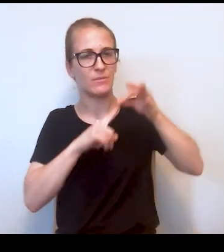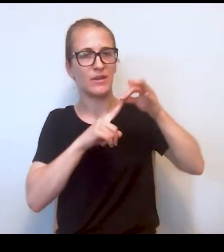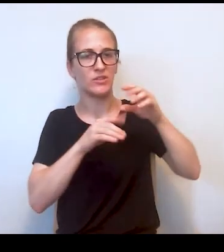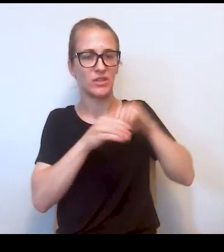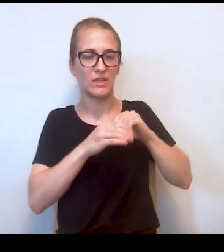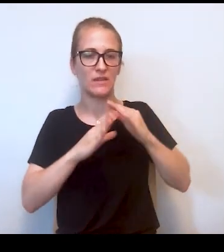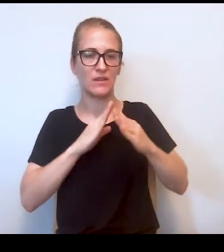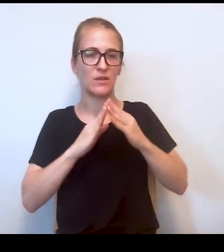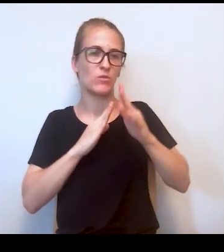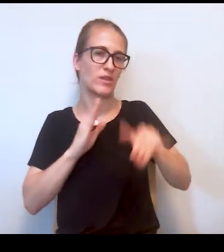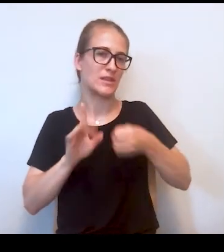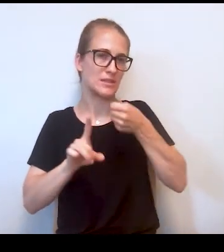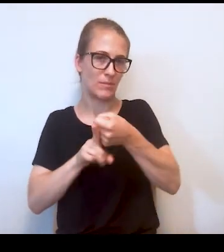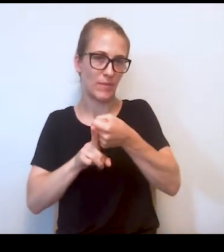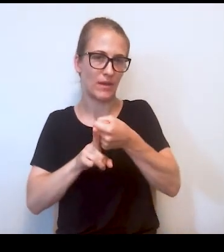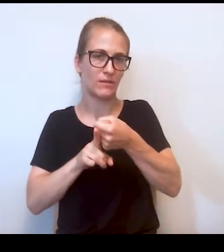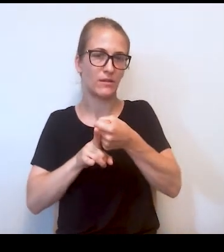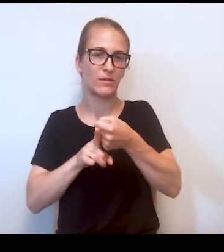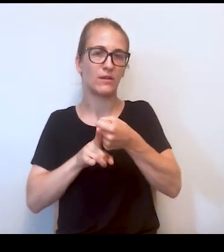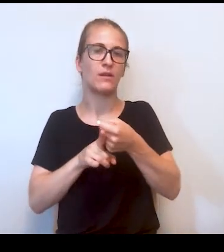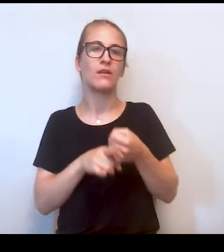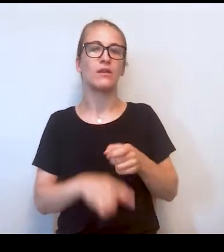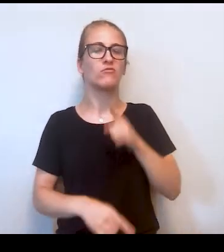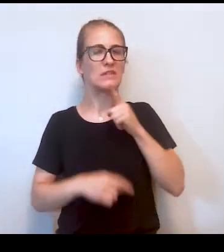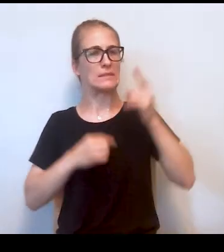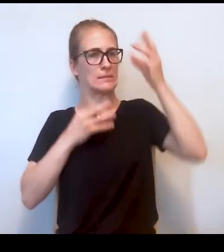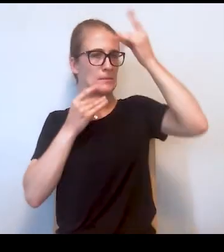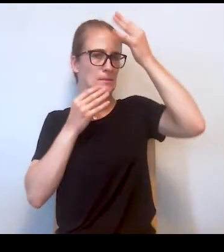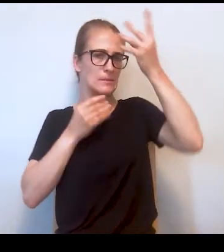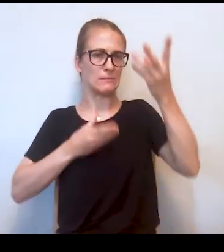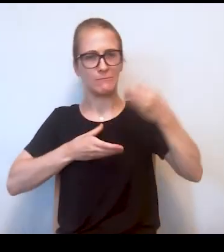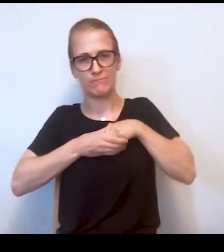But it's hard because there are only two of us.